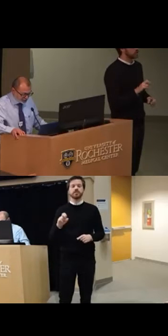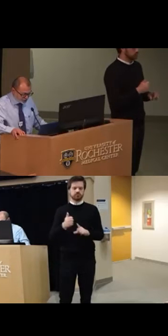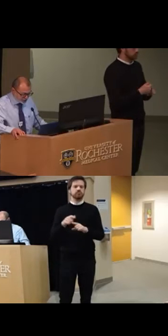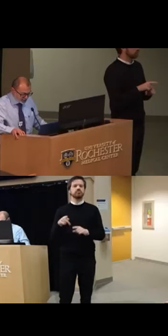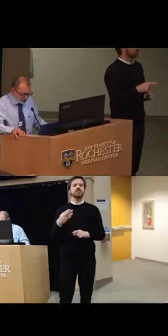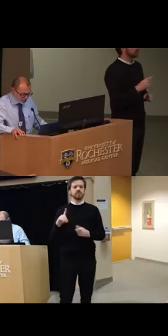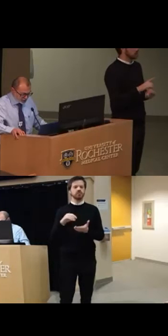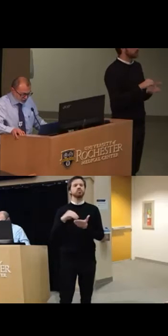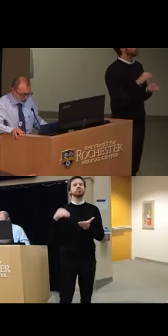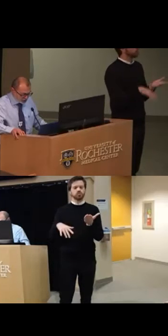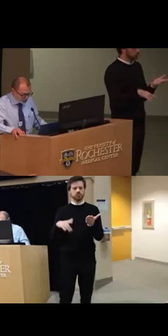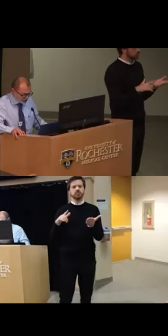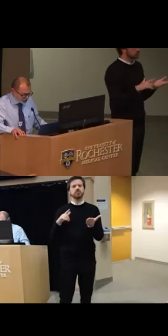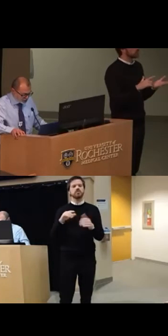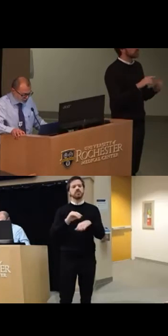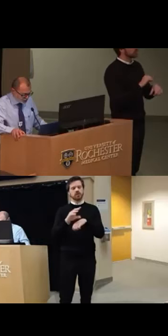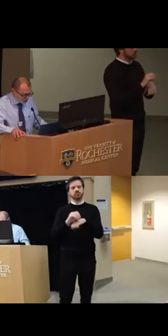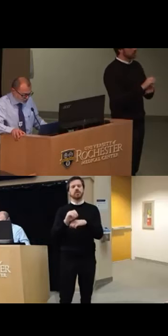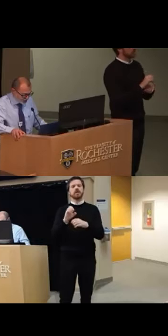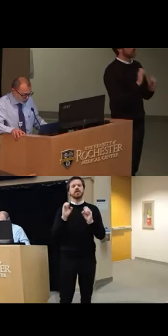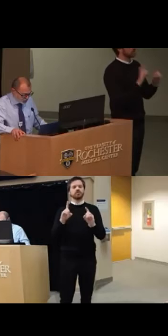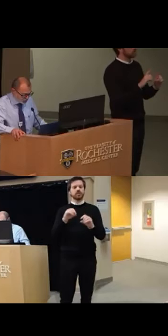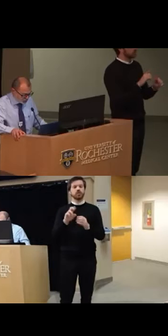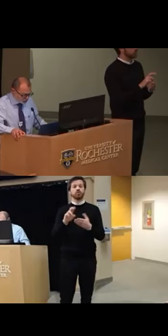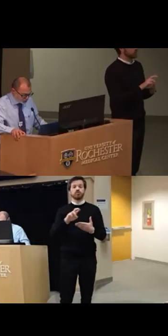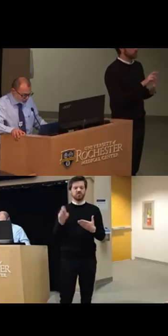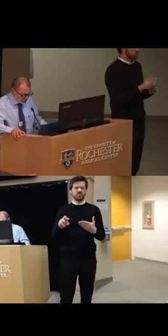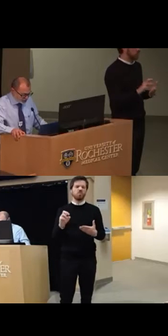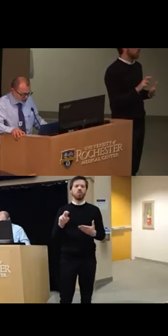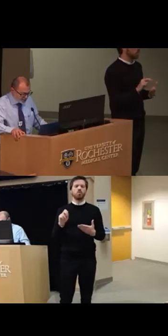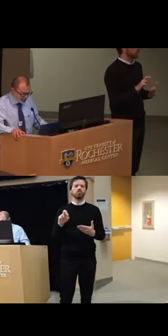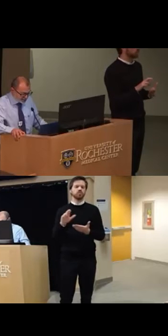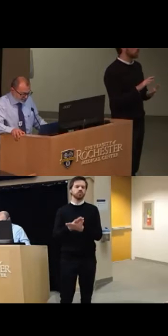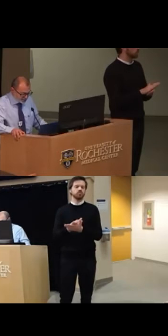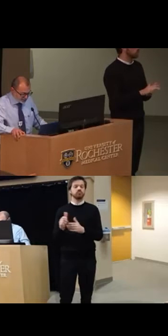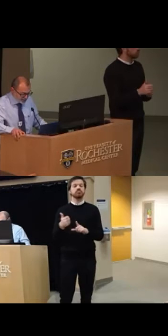in counseling education at the University of Rochester Warner school she is a licensed mental